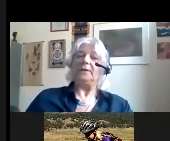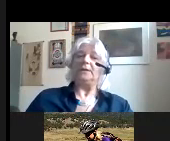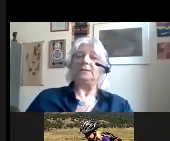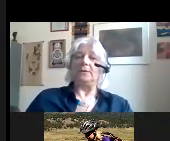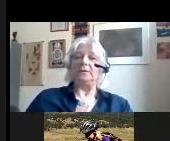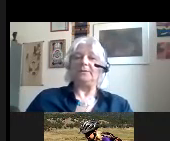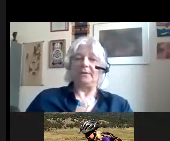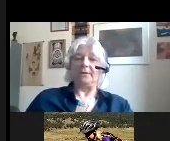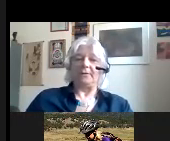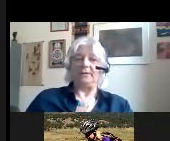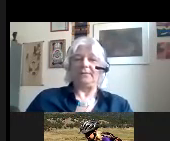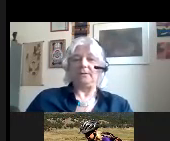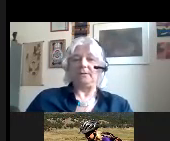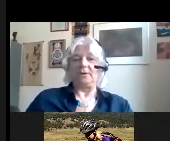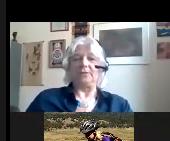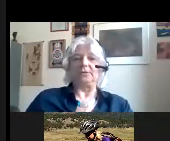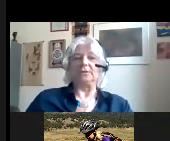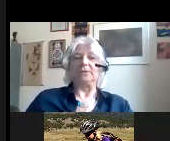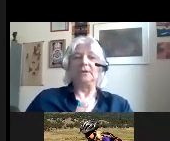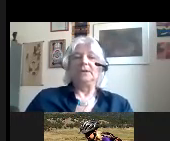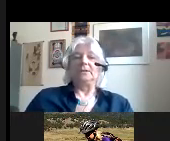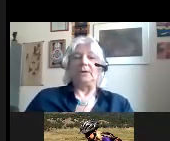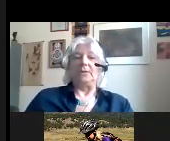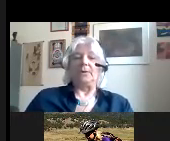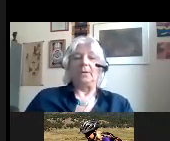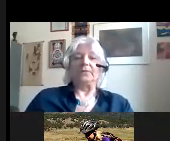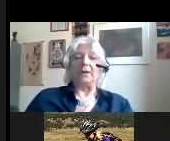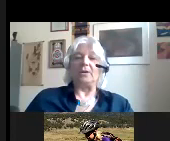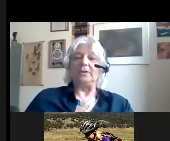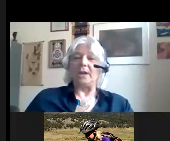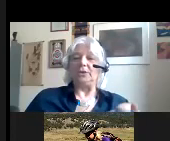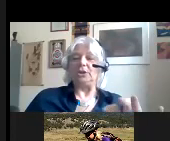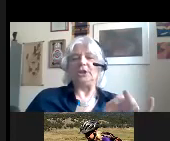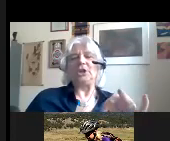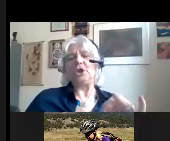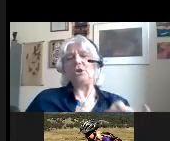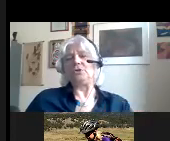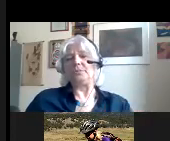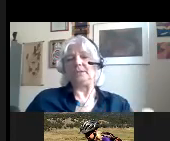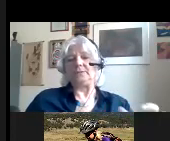feelings is going to be very, very different within cultures. So psycho education is a huge piece of trauma